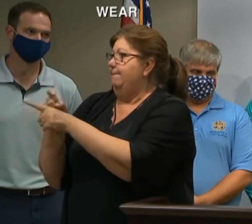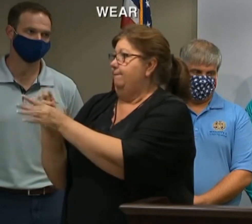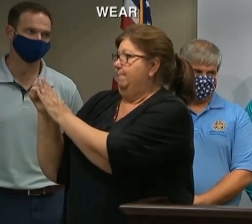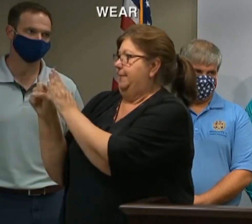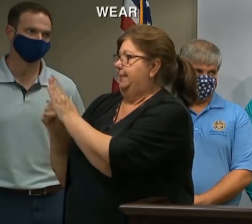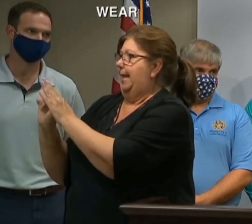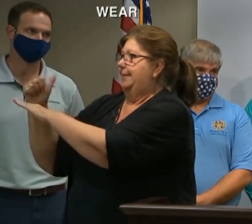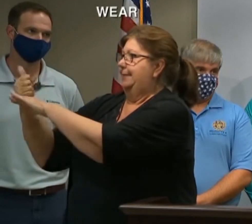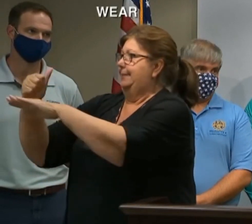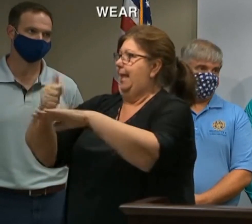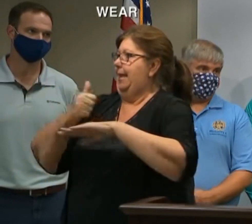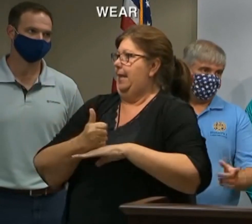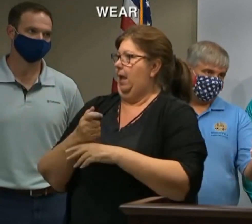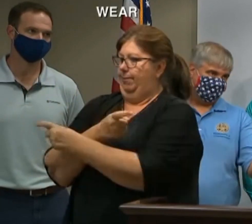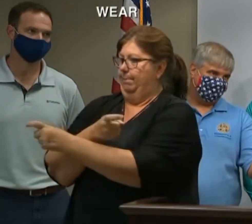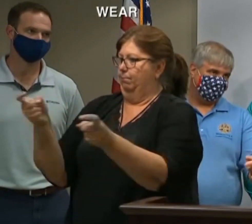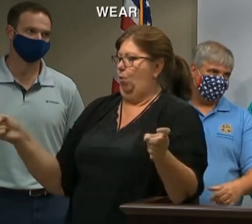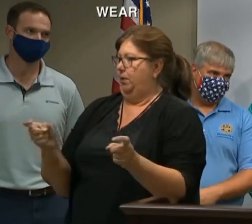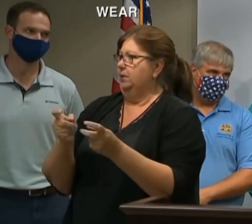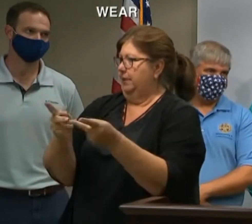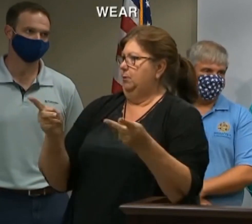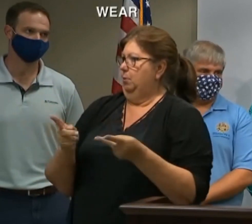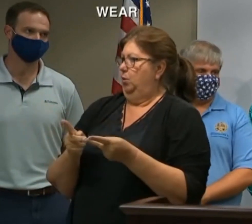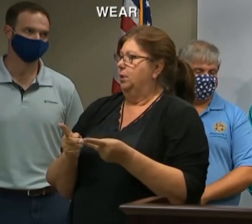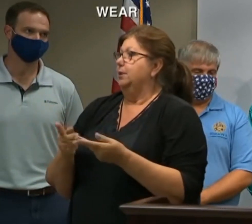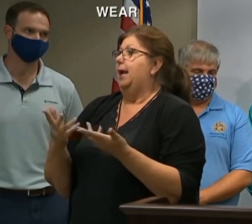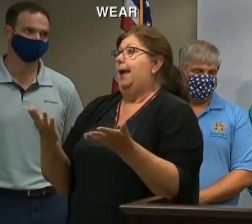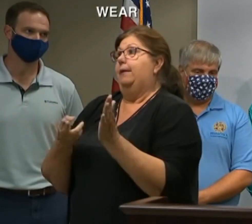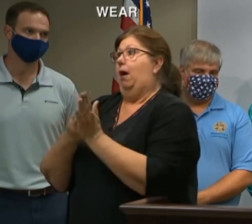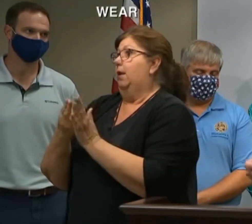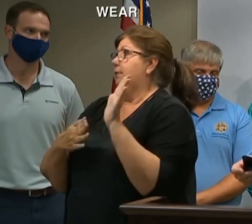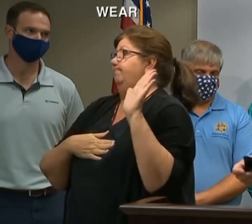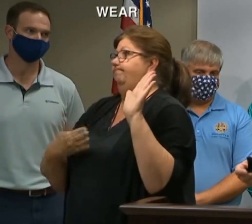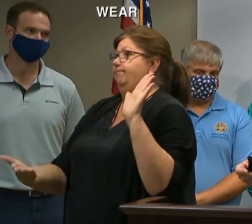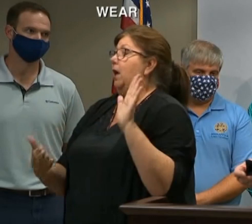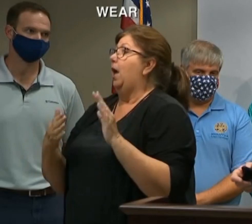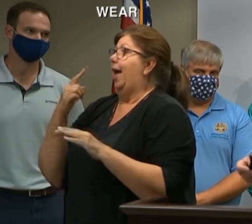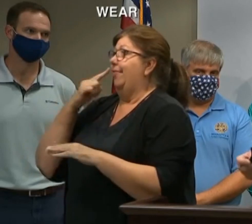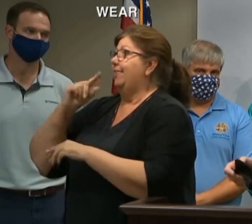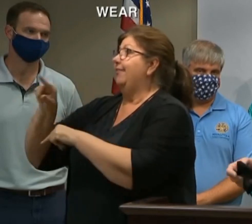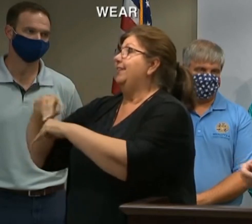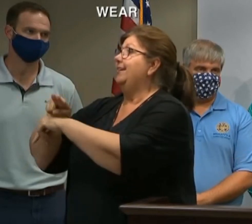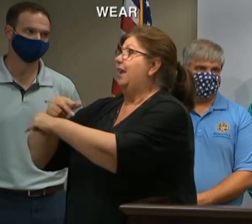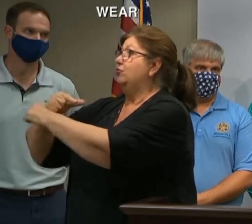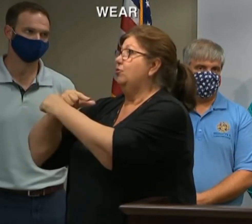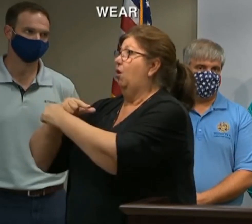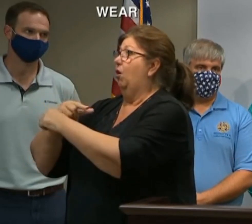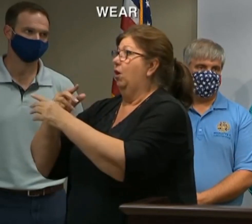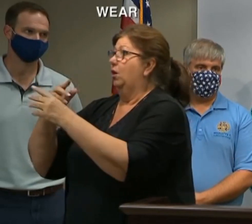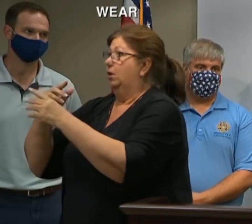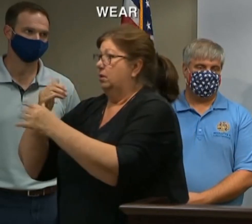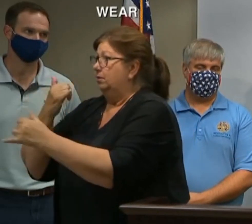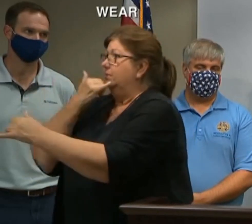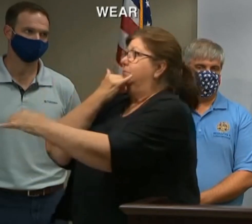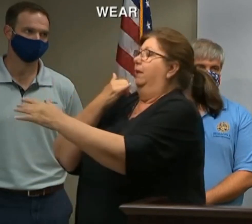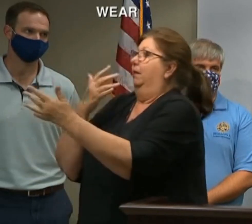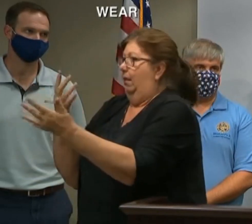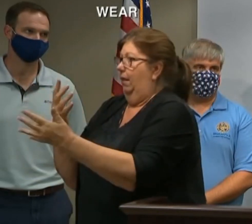set up and some of the locations etc uh and to be quite honest we i think the national guard got caught a little bit unawares uh but we were there you know